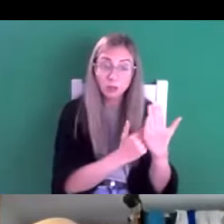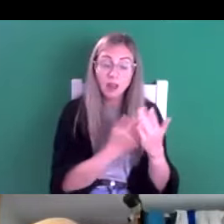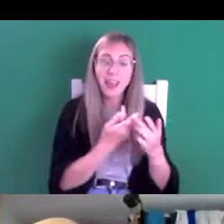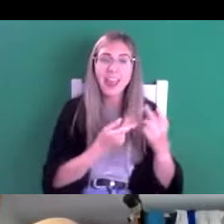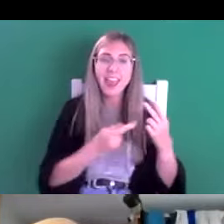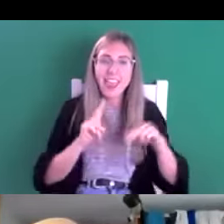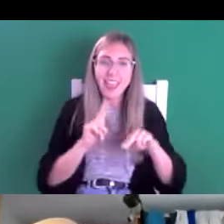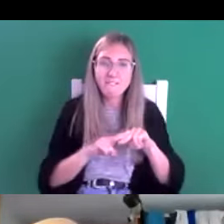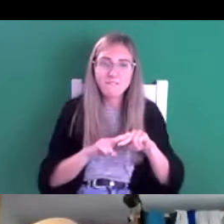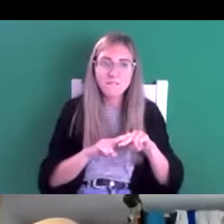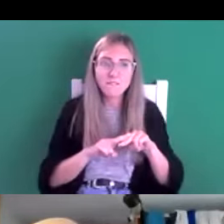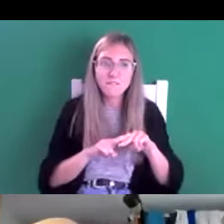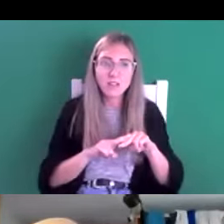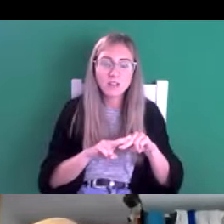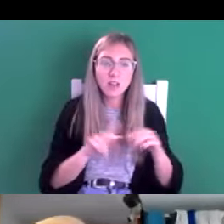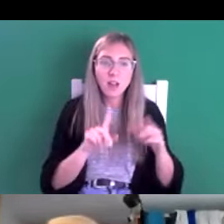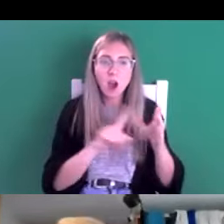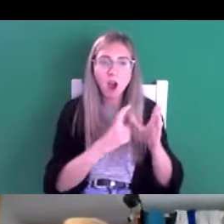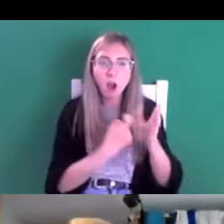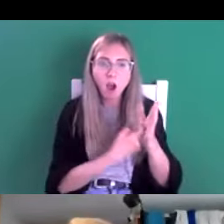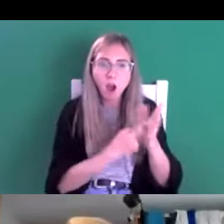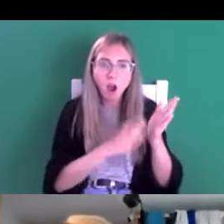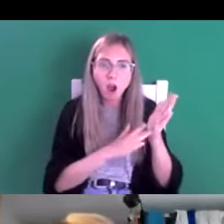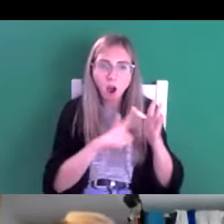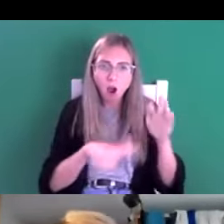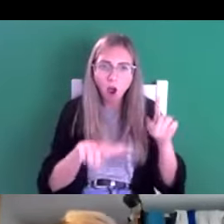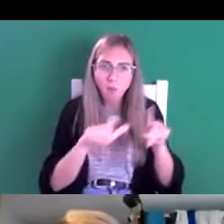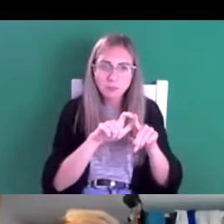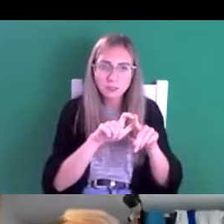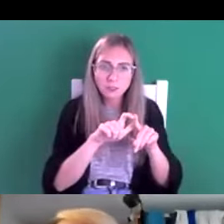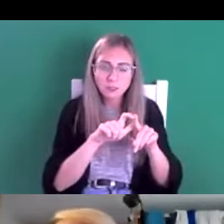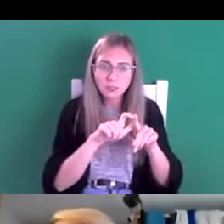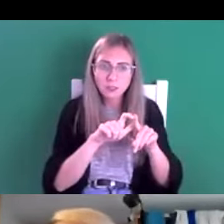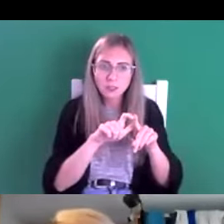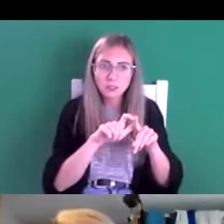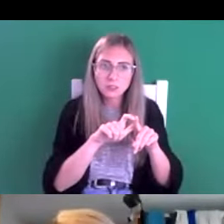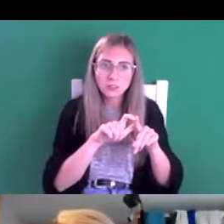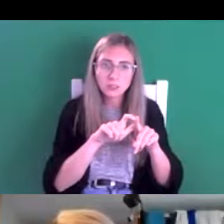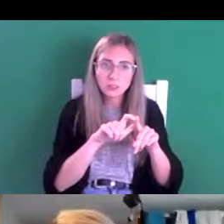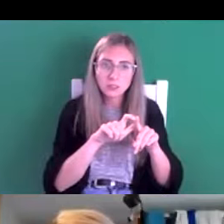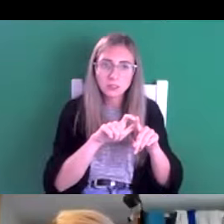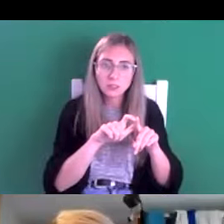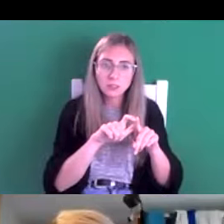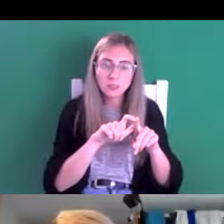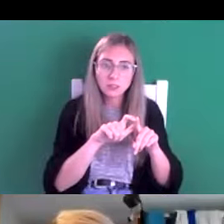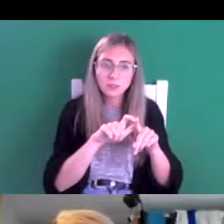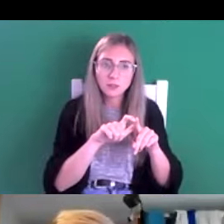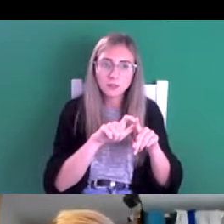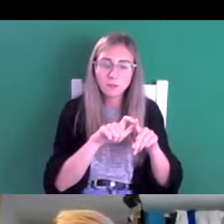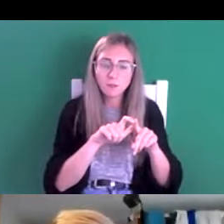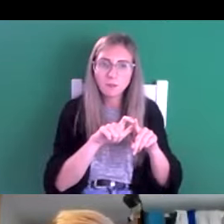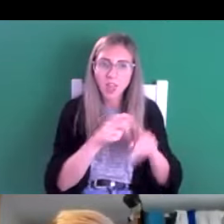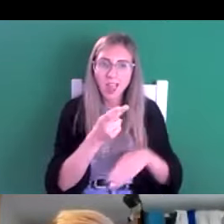isn't okay but then i don't i haven't met any disabled artists who've got access to guns and